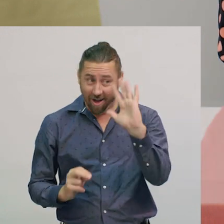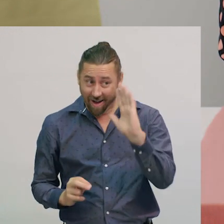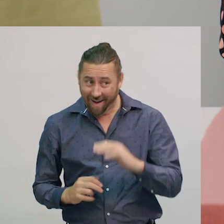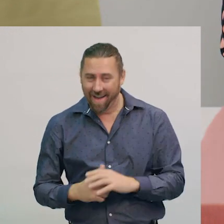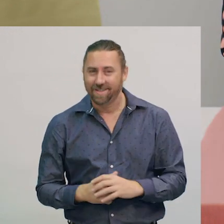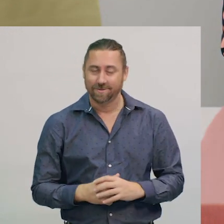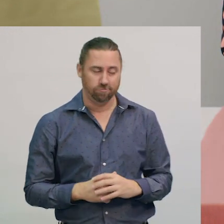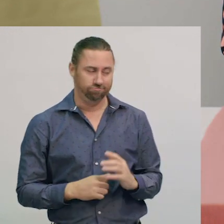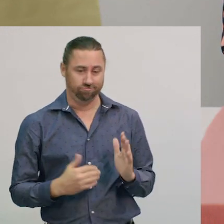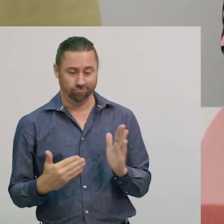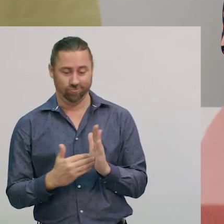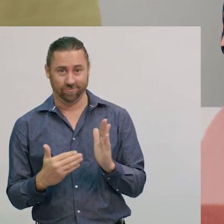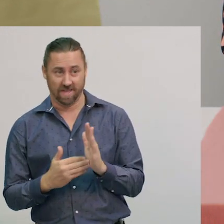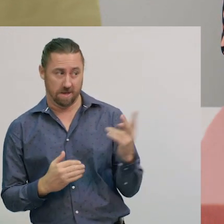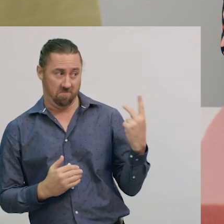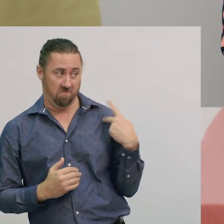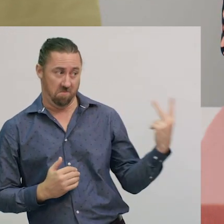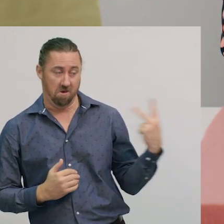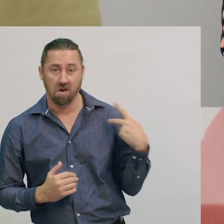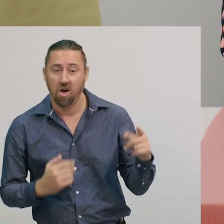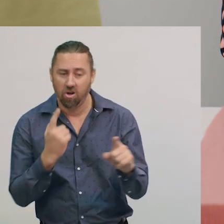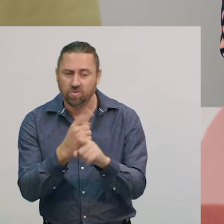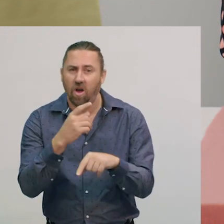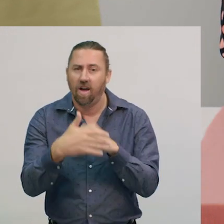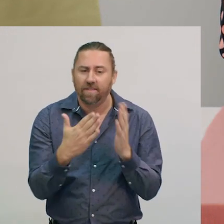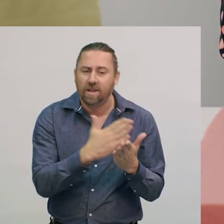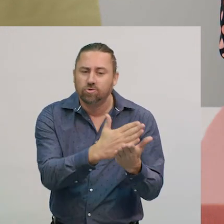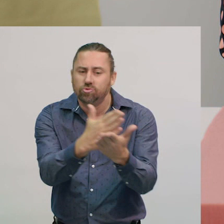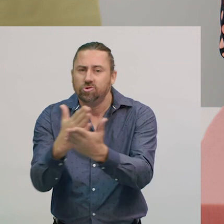Kristen and I are going to be talking about sharing collections,